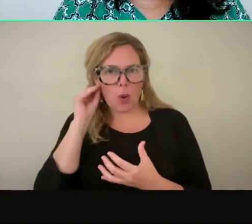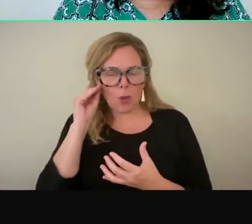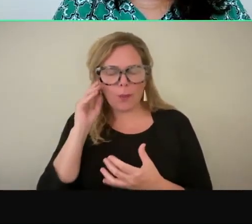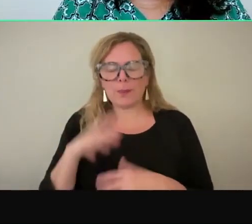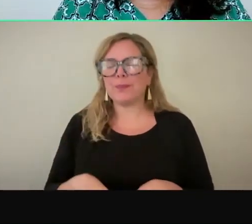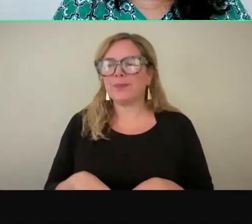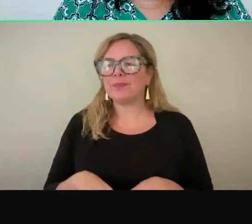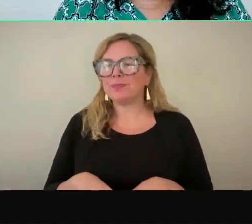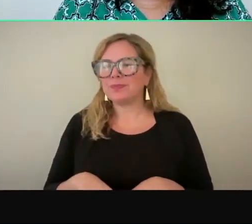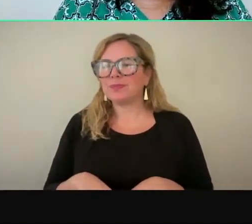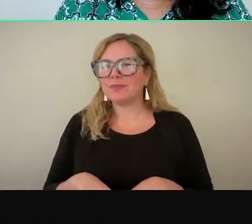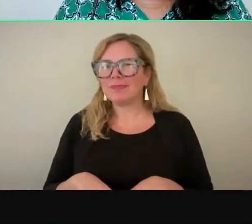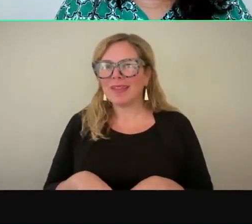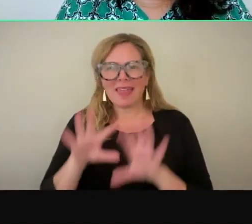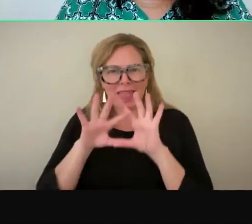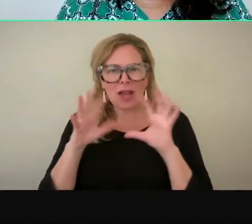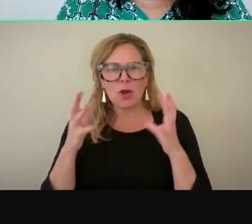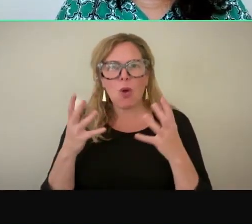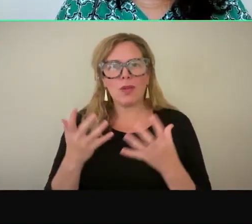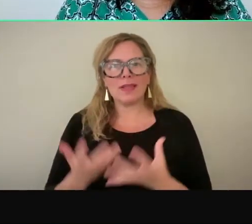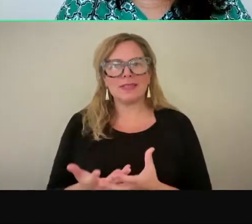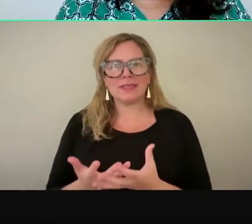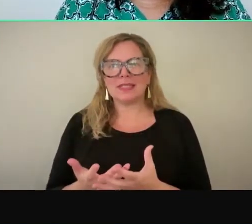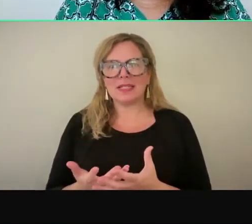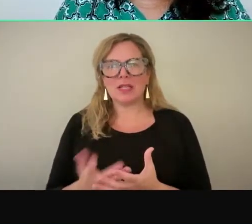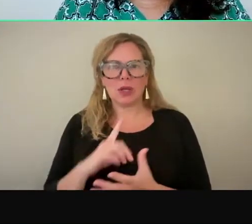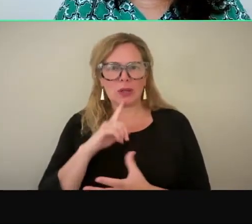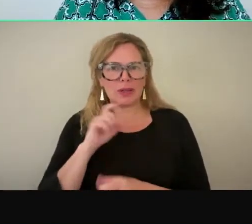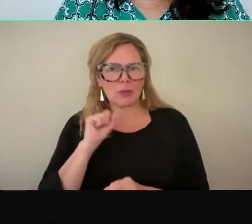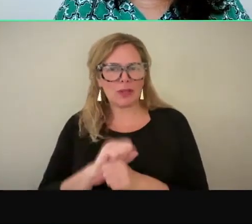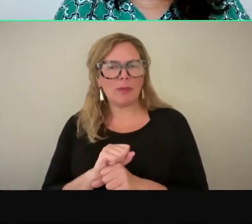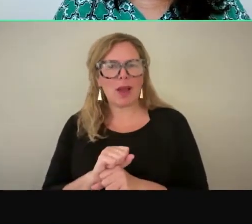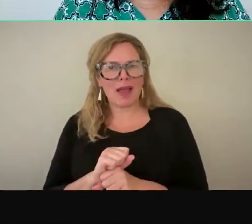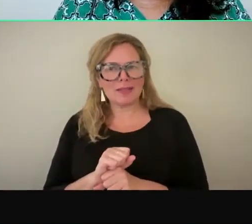practical benefits to doing a video visit into the home. One of the key ones is things like